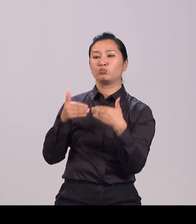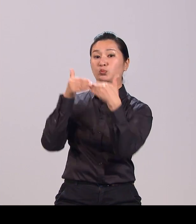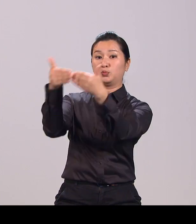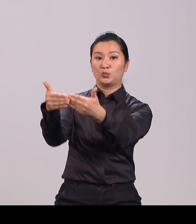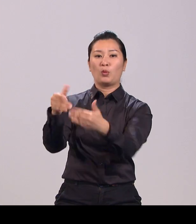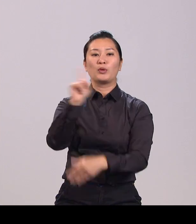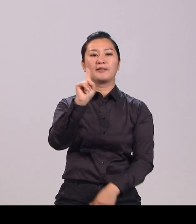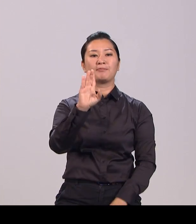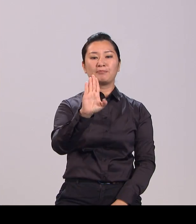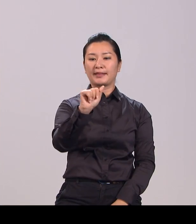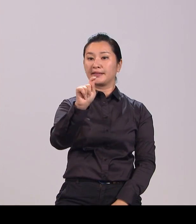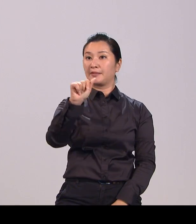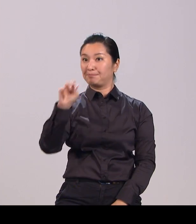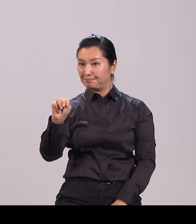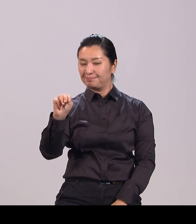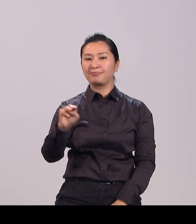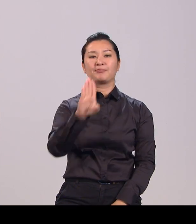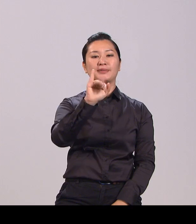in the Riau Islands just close to Singapore.